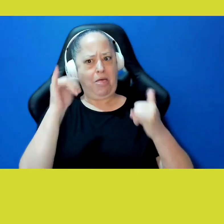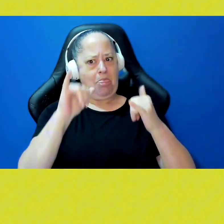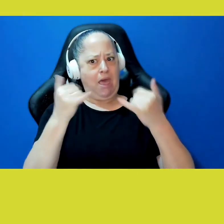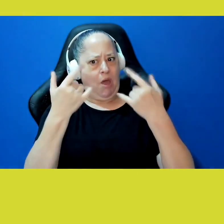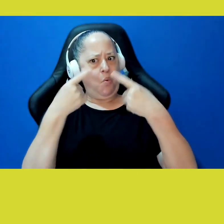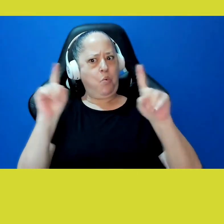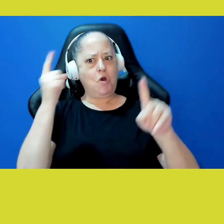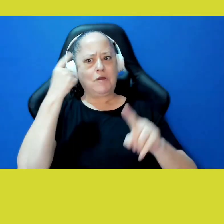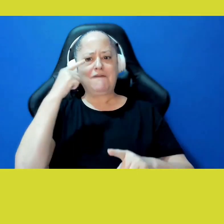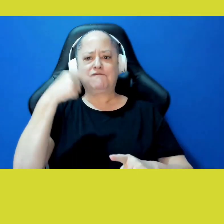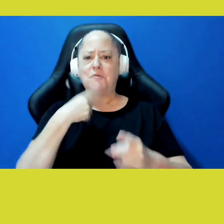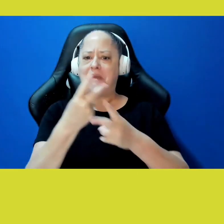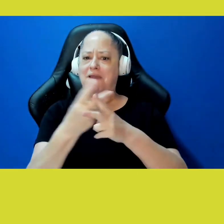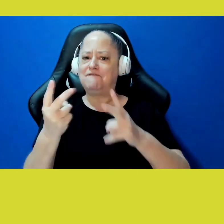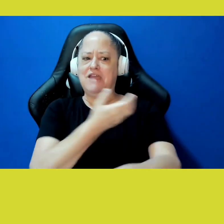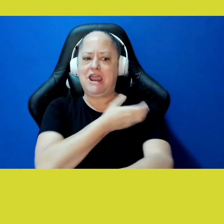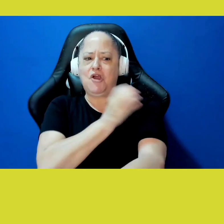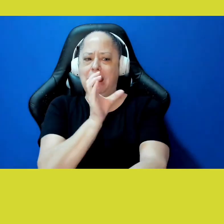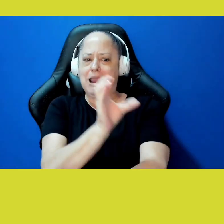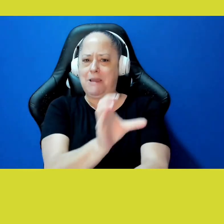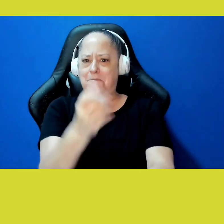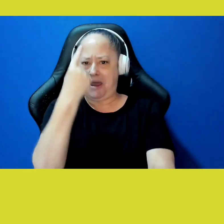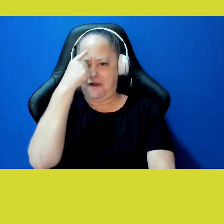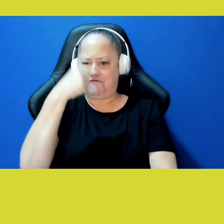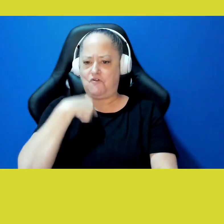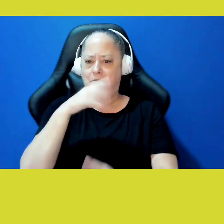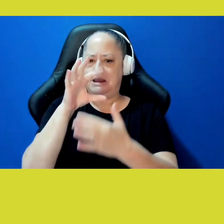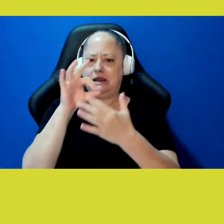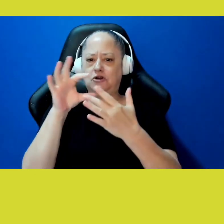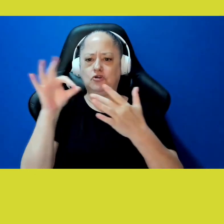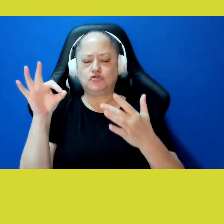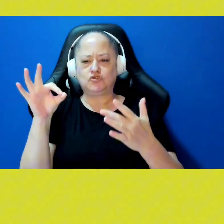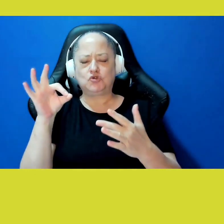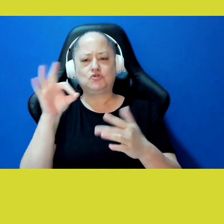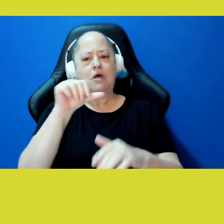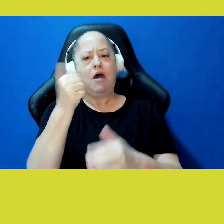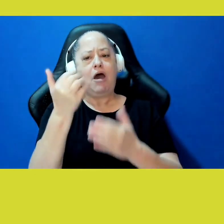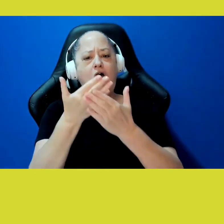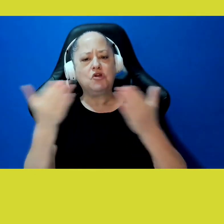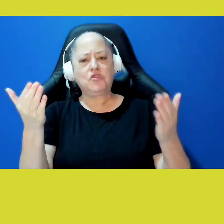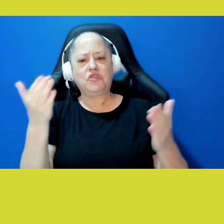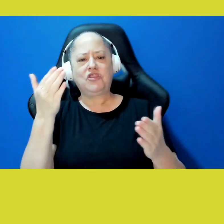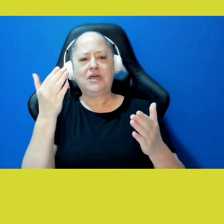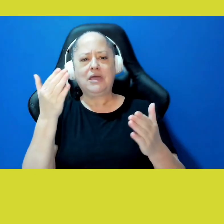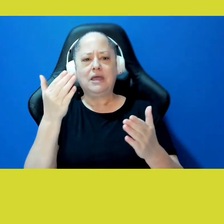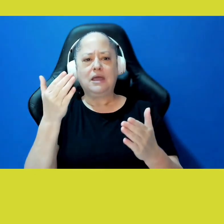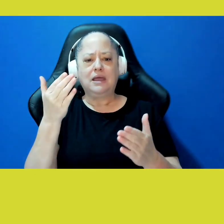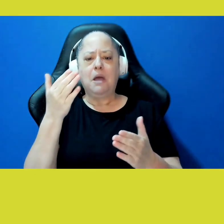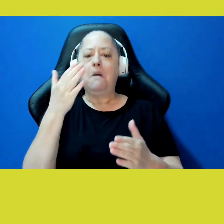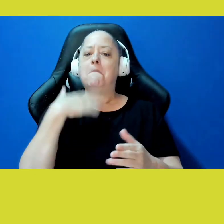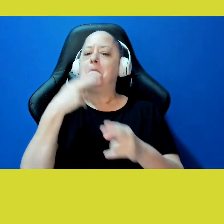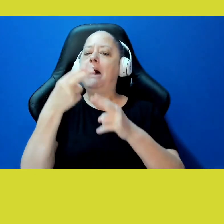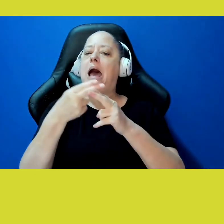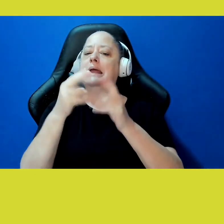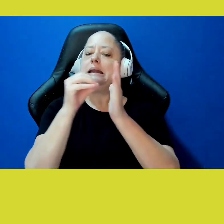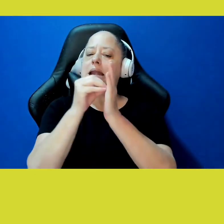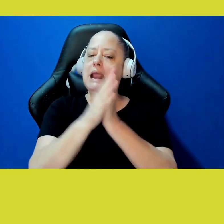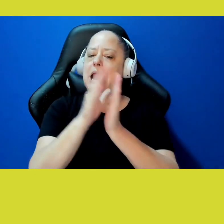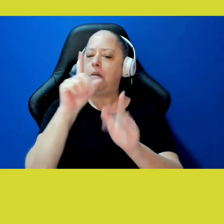empowering for me to be able to choose. And then the other thing was, my name was the only name on the lease. Pathways to Housing didn't go on the lease